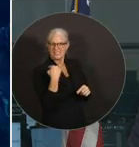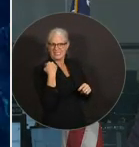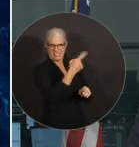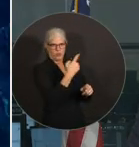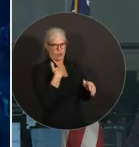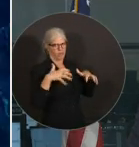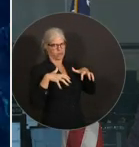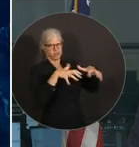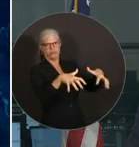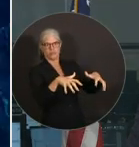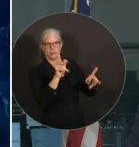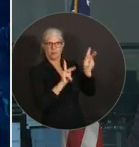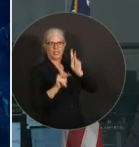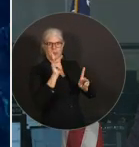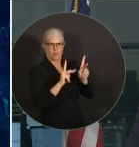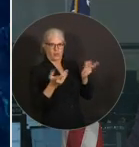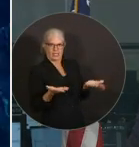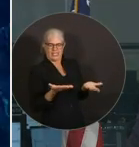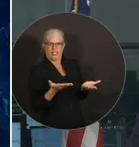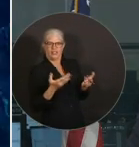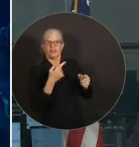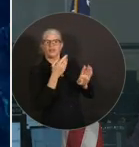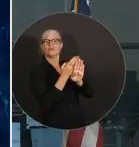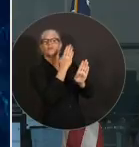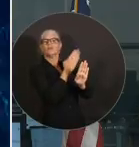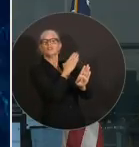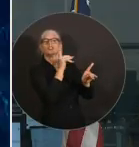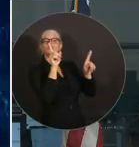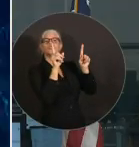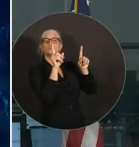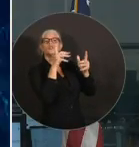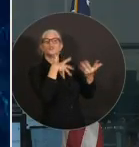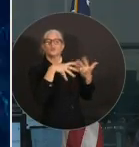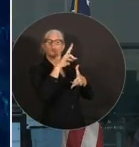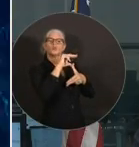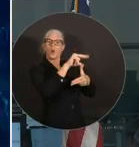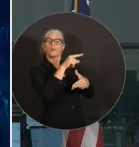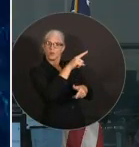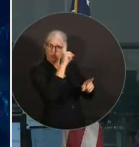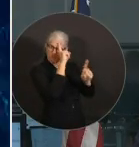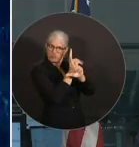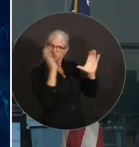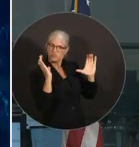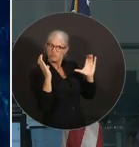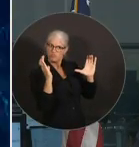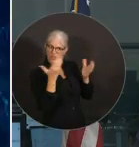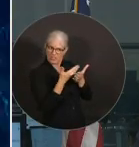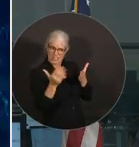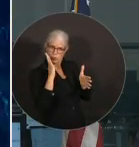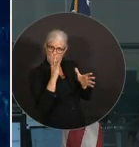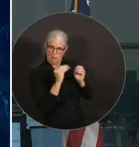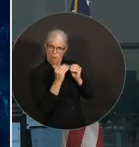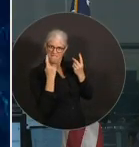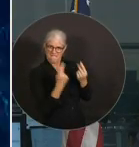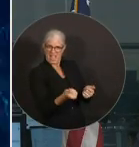TARGET. SEE HOW PEOPLE HERE IN THE STATE MORE THAN